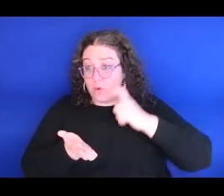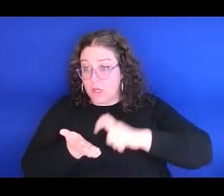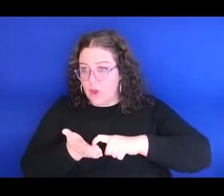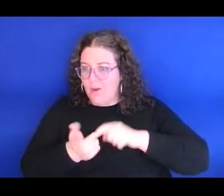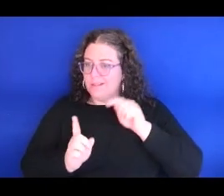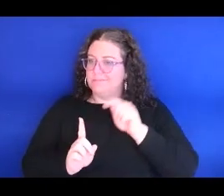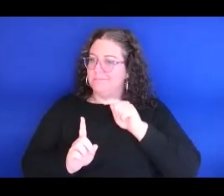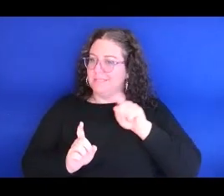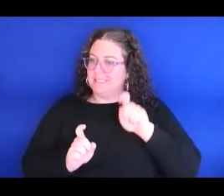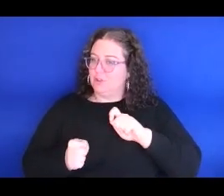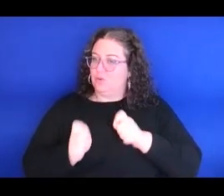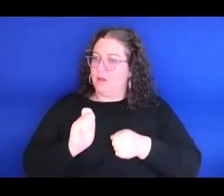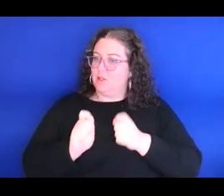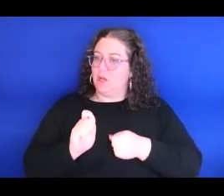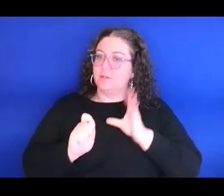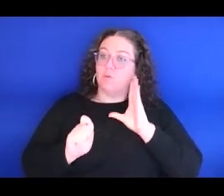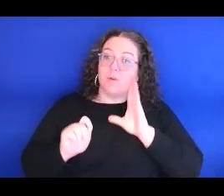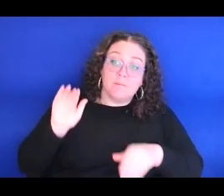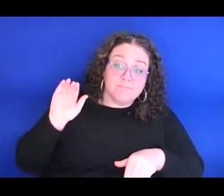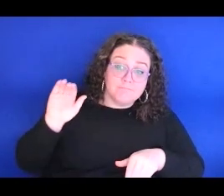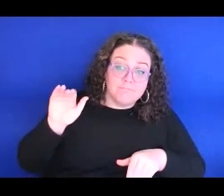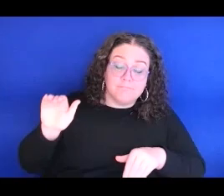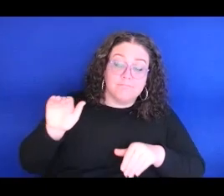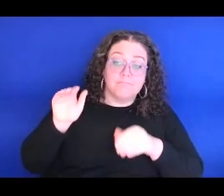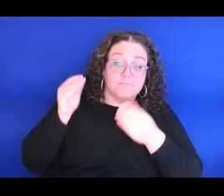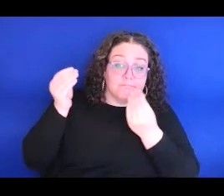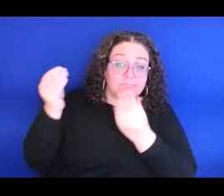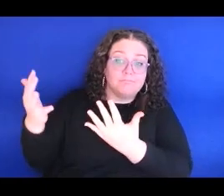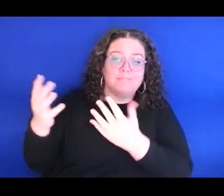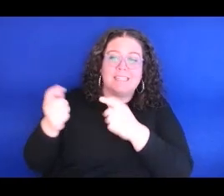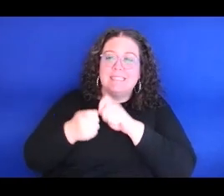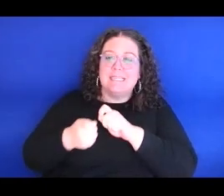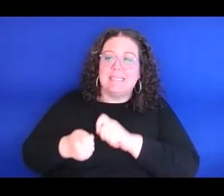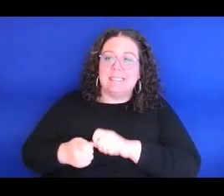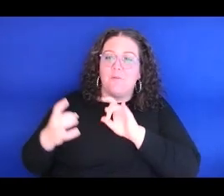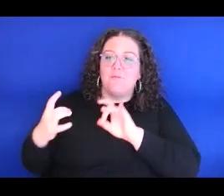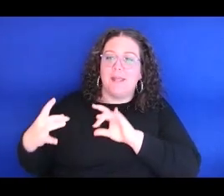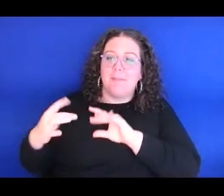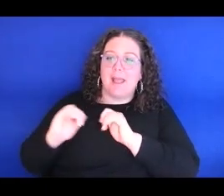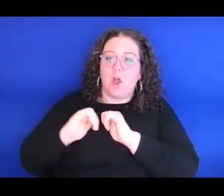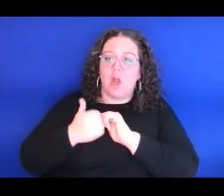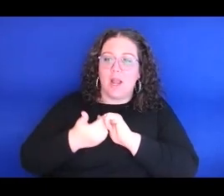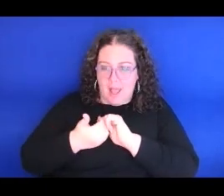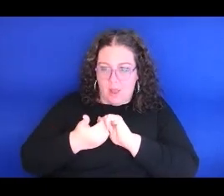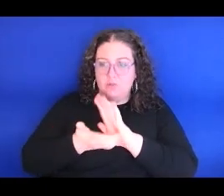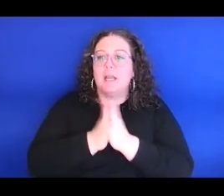we’ll follow up with detailed feedback on how to make the product fully accessible.